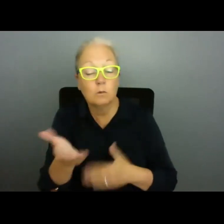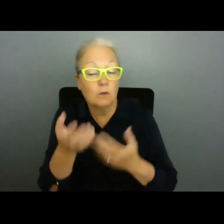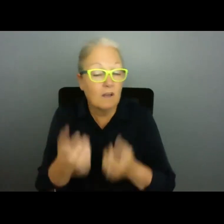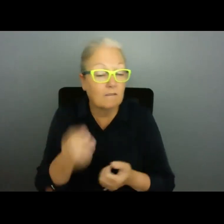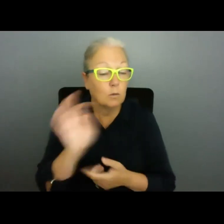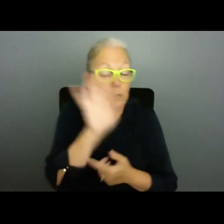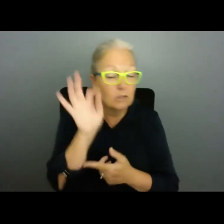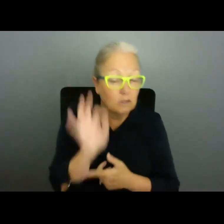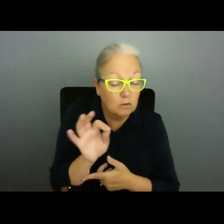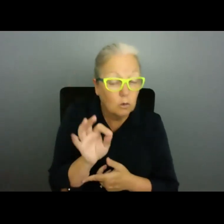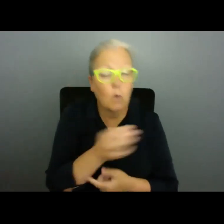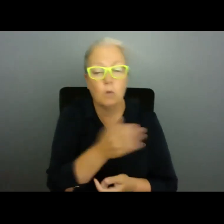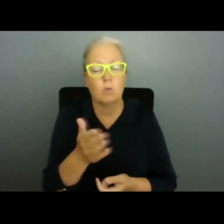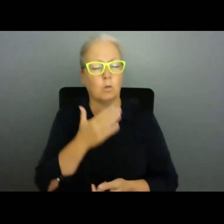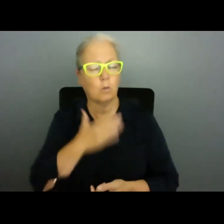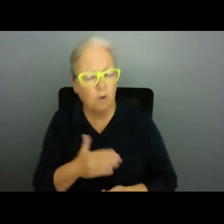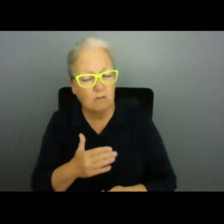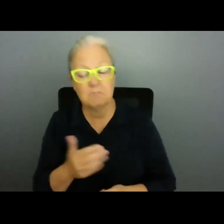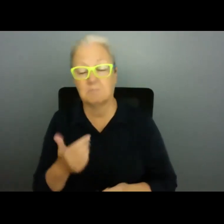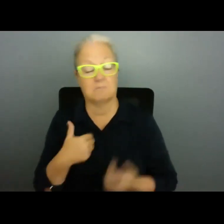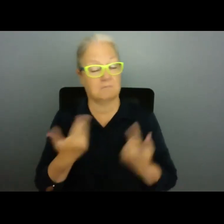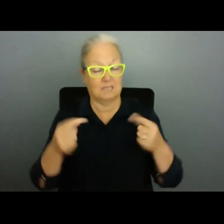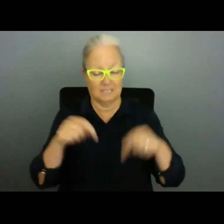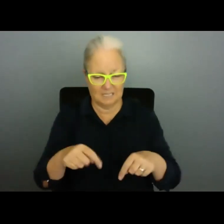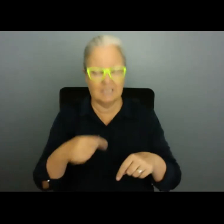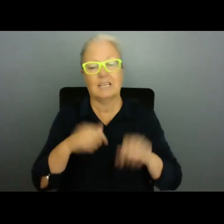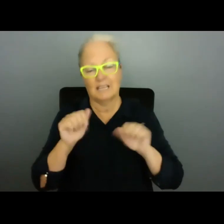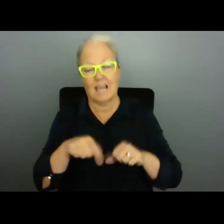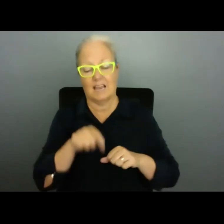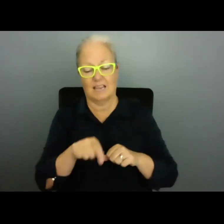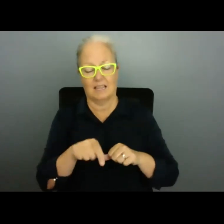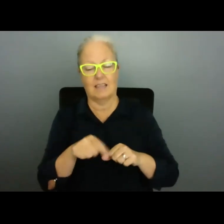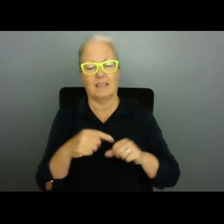to follow up with we we are open we will drop the email address in the chat box so over to